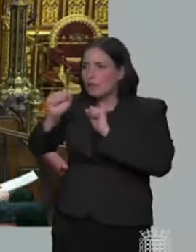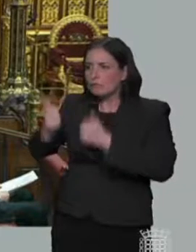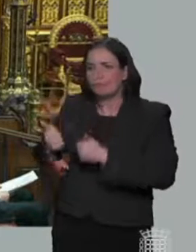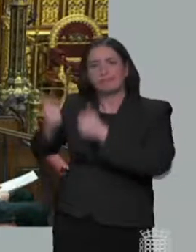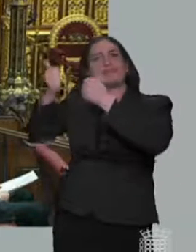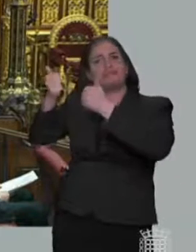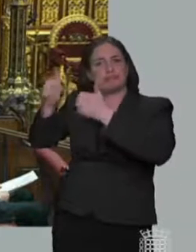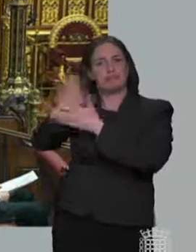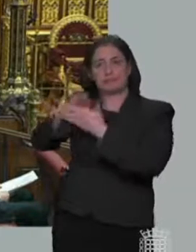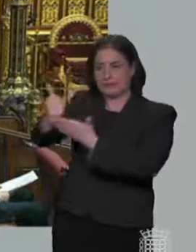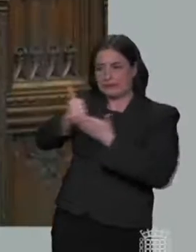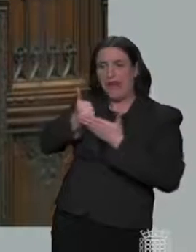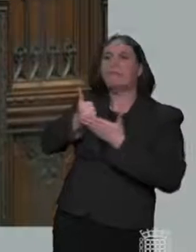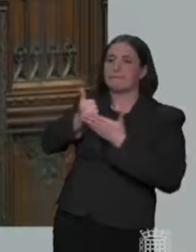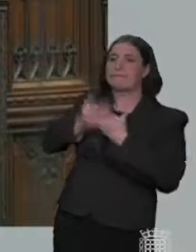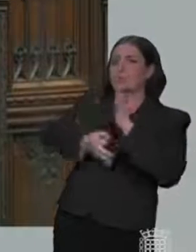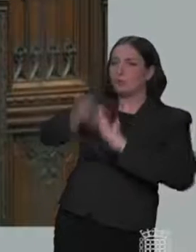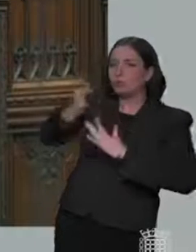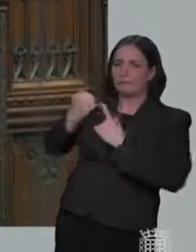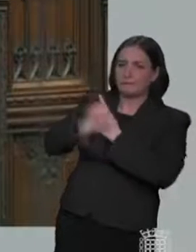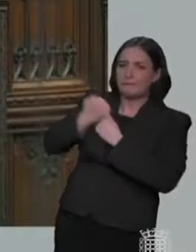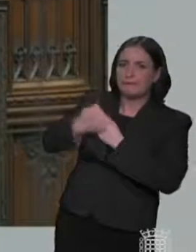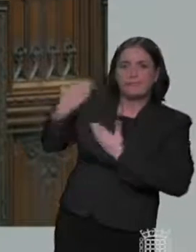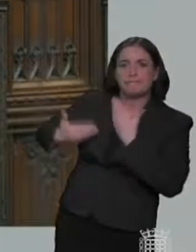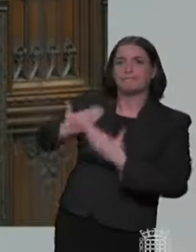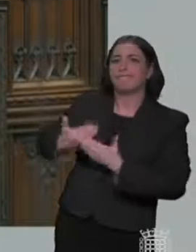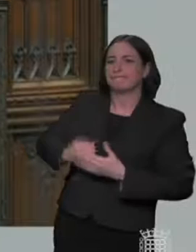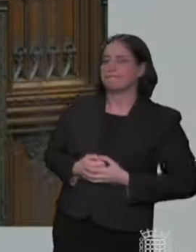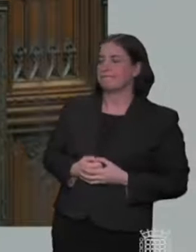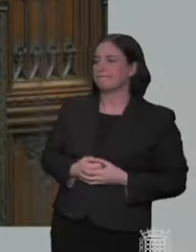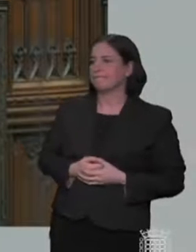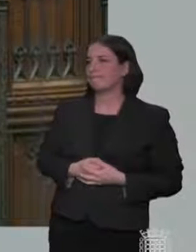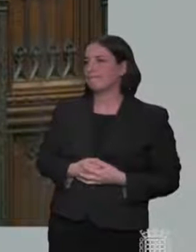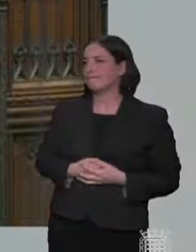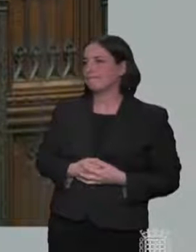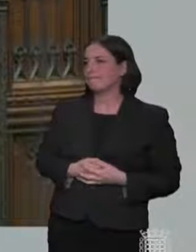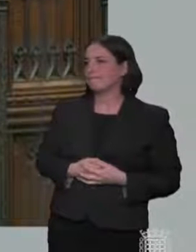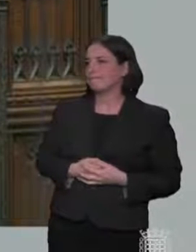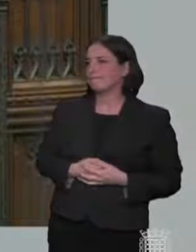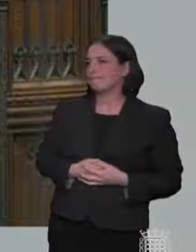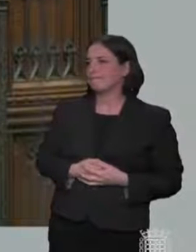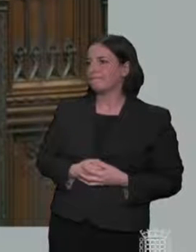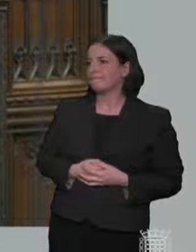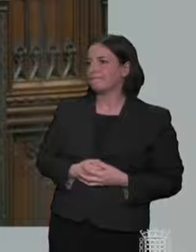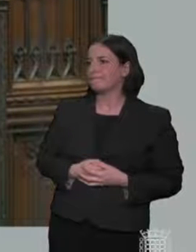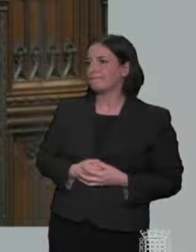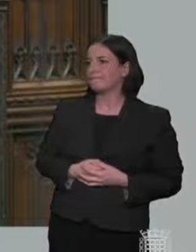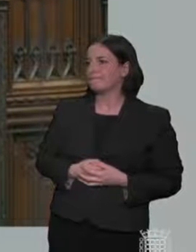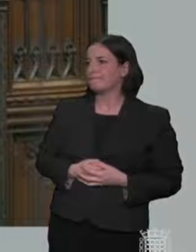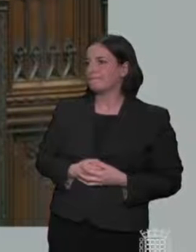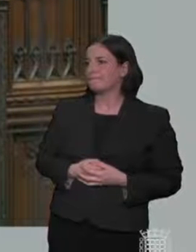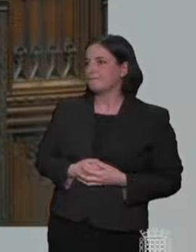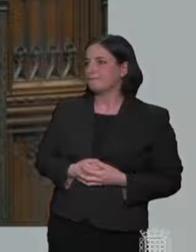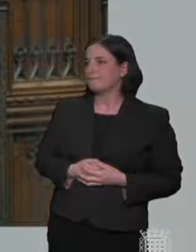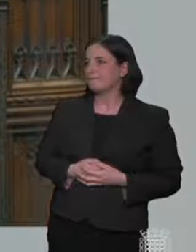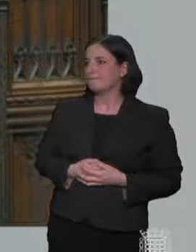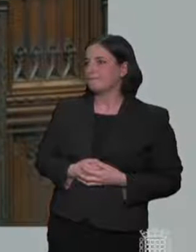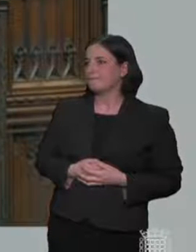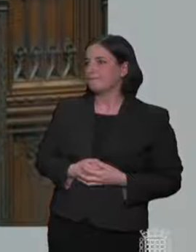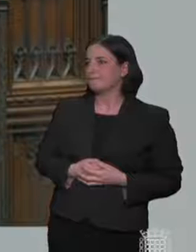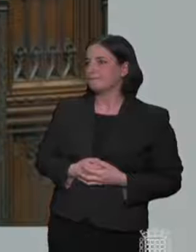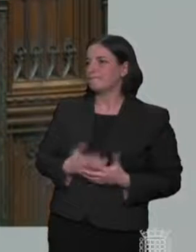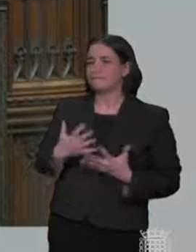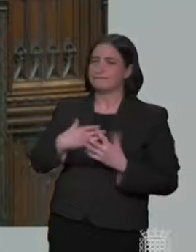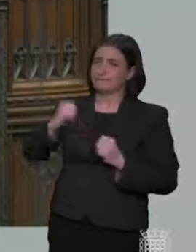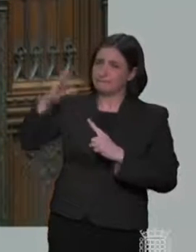and improve right across the piece in terms of bsl one of the key elements of clause 3